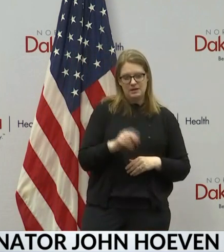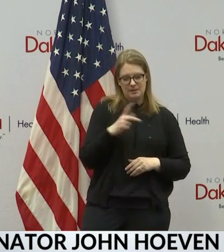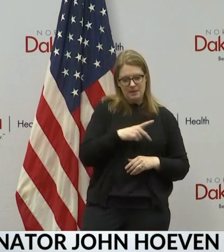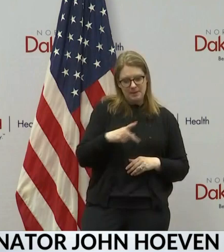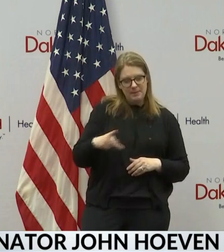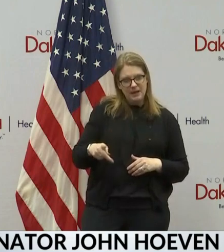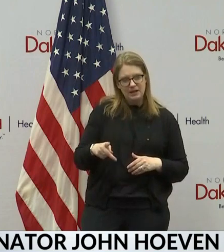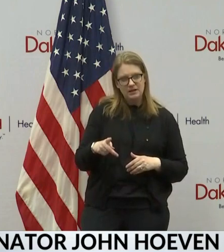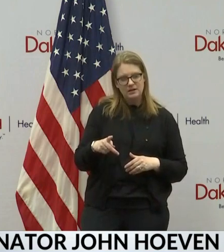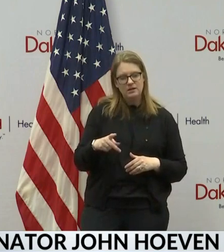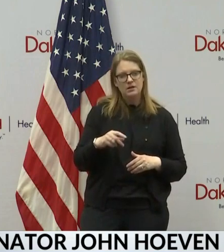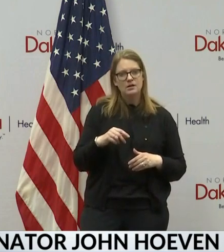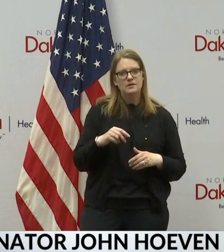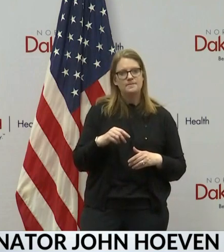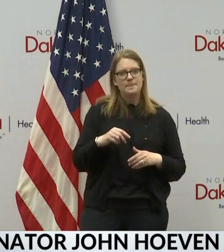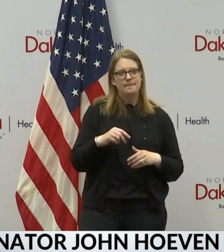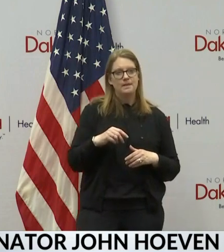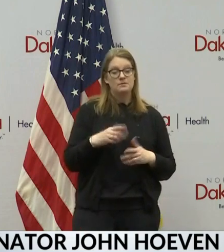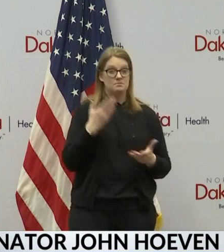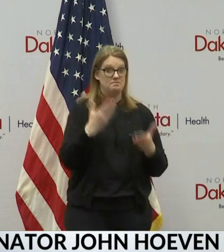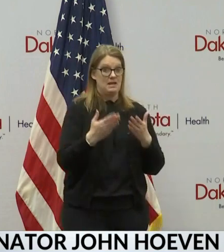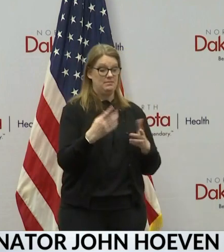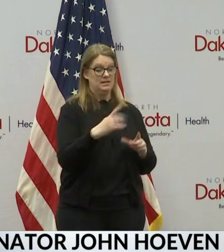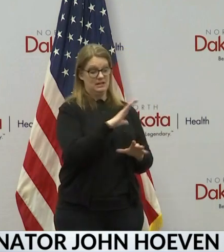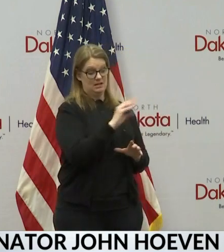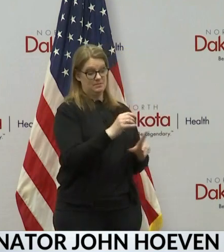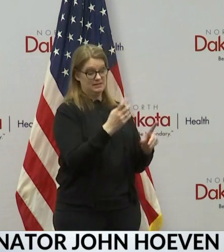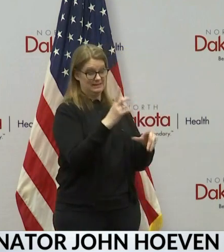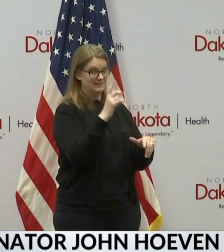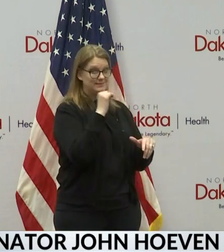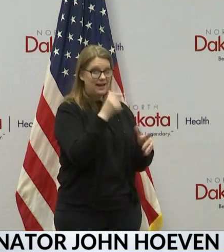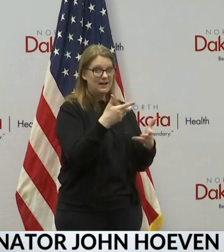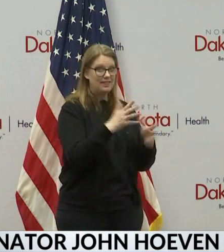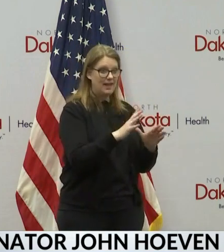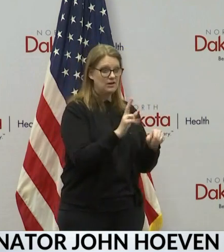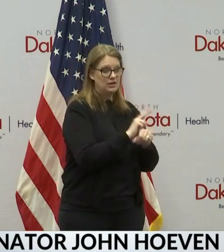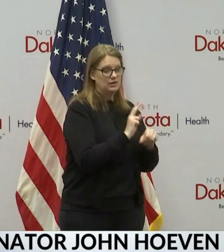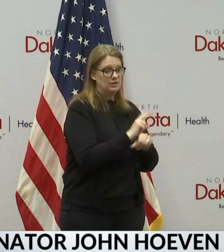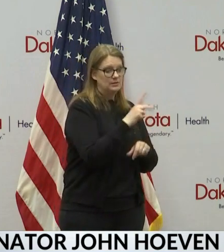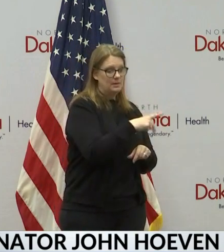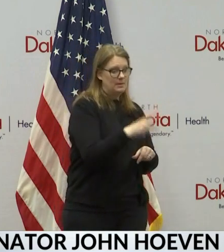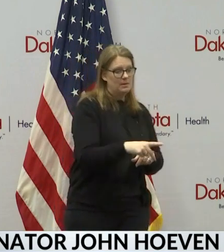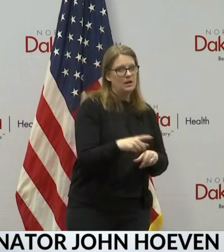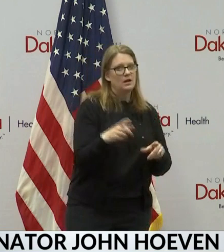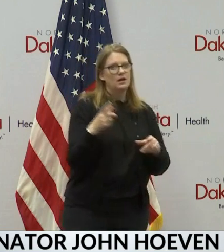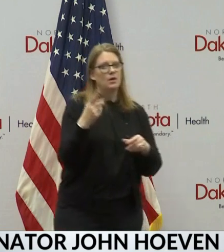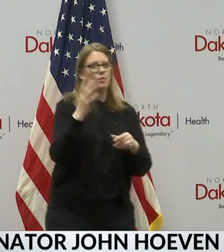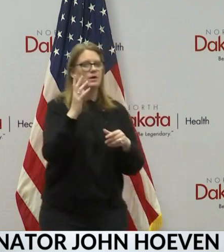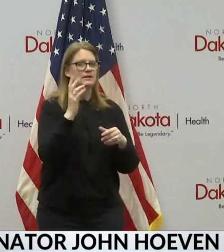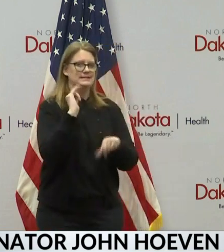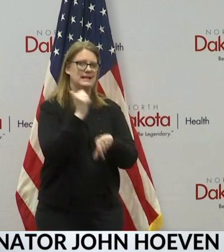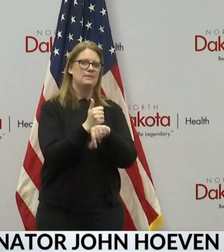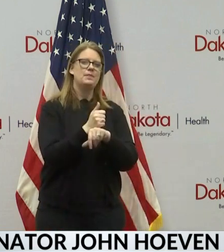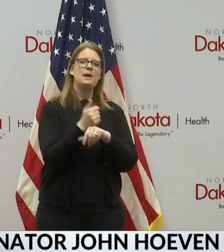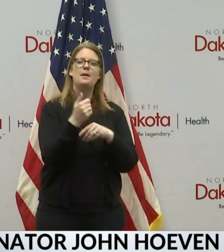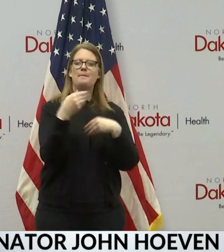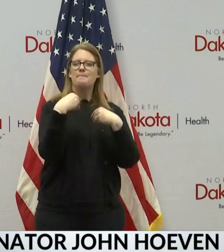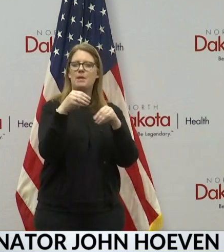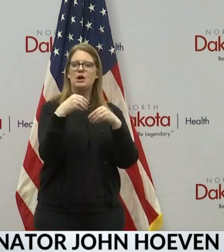VITAL ASSISTANCE THERE FOR THE SMALLER COMPANIES AND THE PAYCHECK PROTECTION PLAN. FOR THE COMPANIES THAT ARE NOT ABLE TO USE PPP, WE ARE WORKING ON THE MARKET